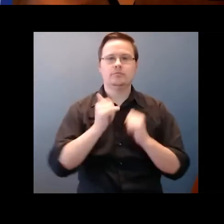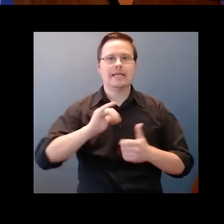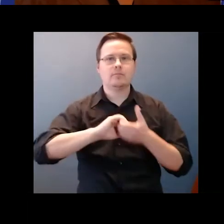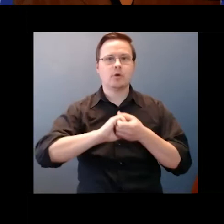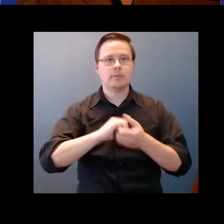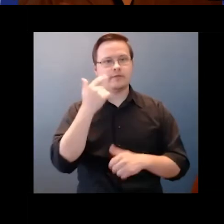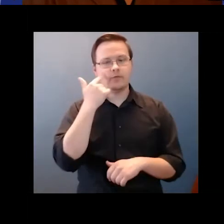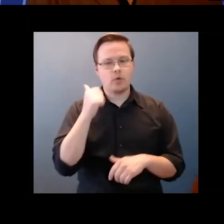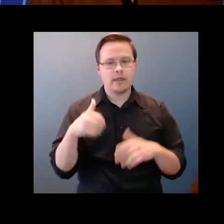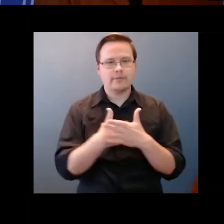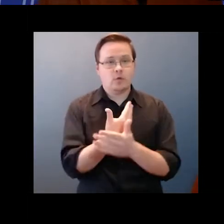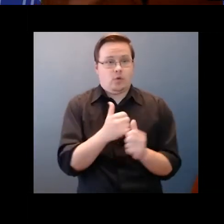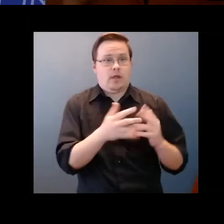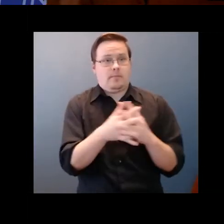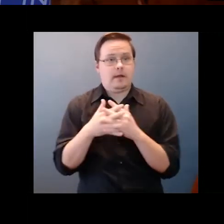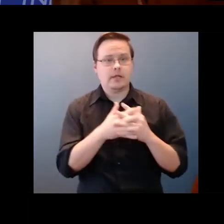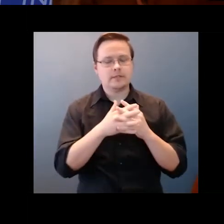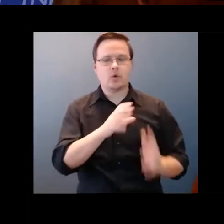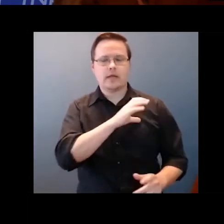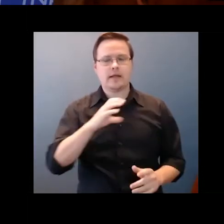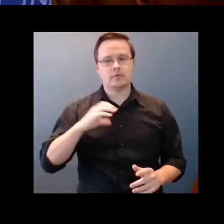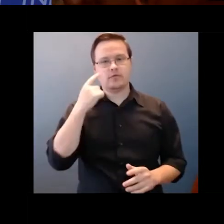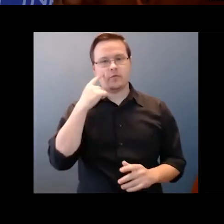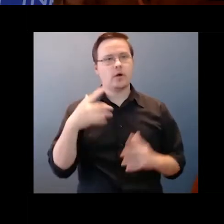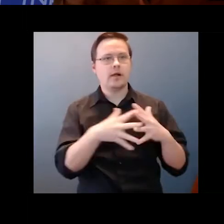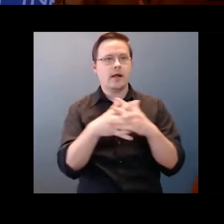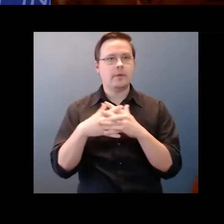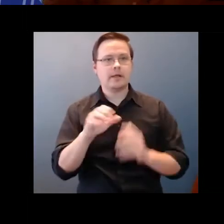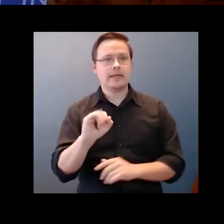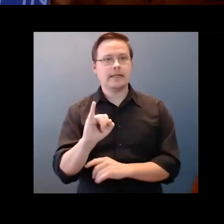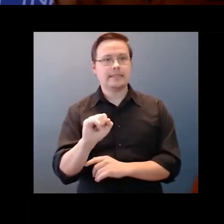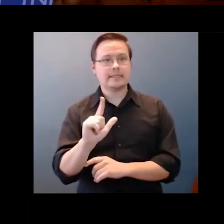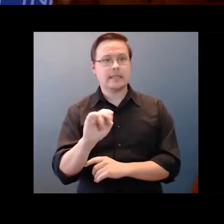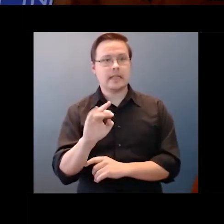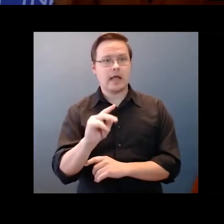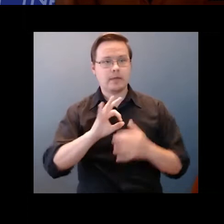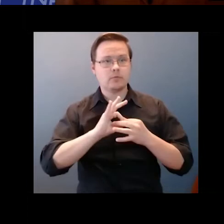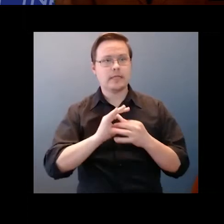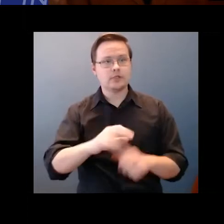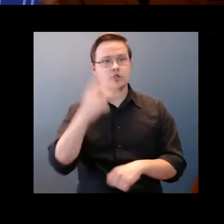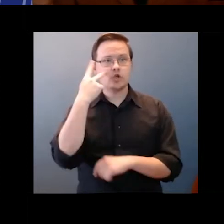Council for American Islamic Relations, saw these streetlights and started looking to see are these installed by our mosques?